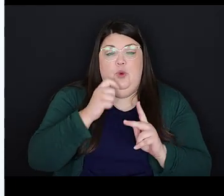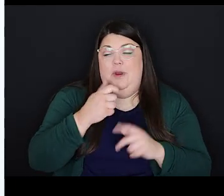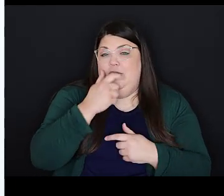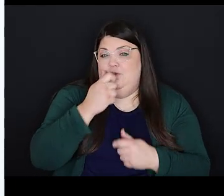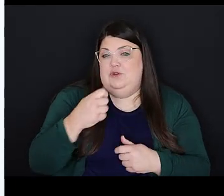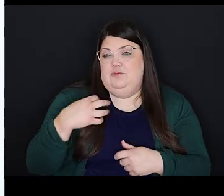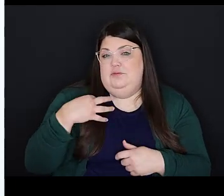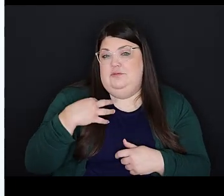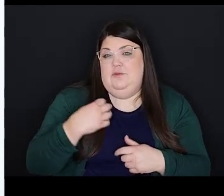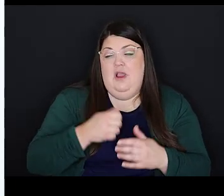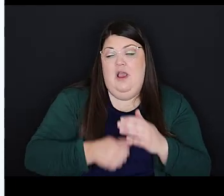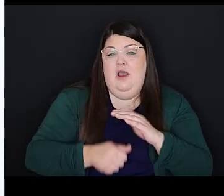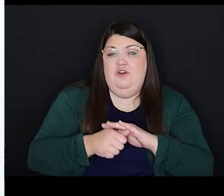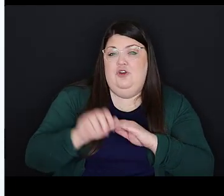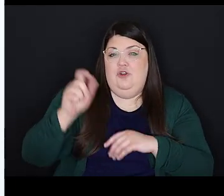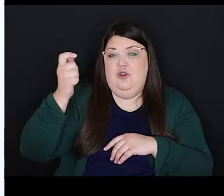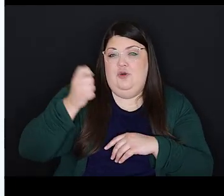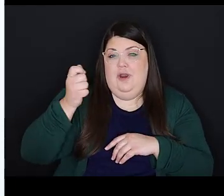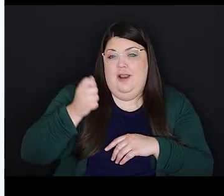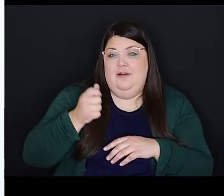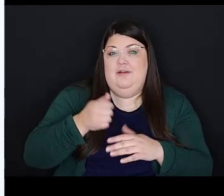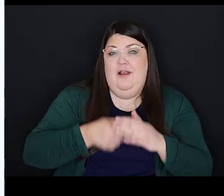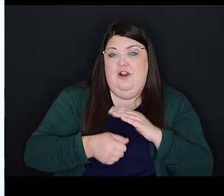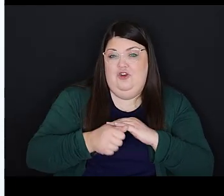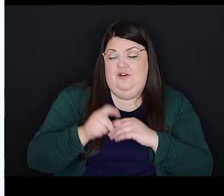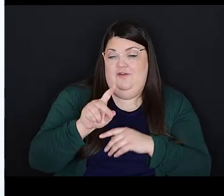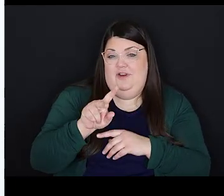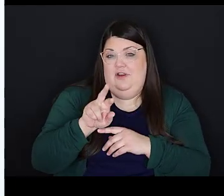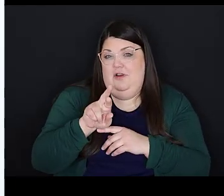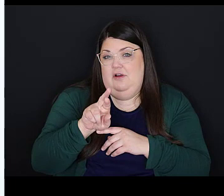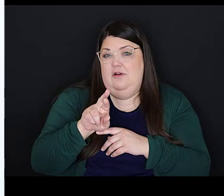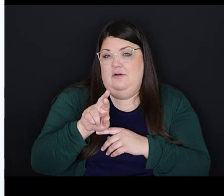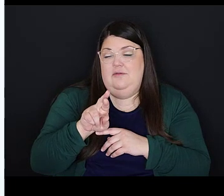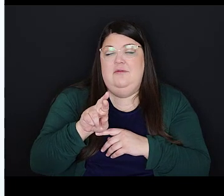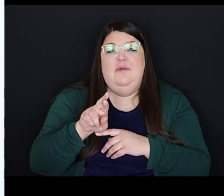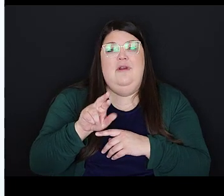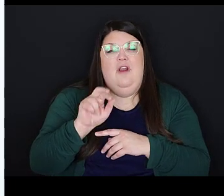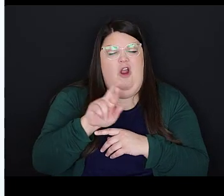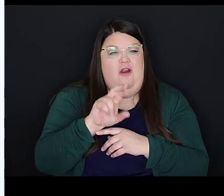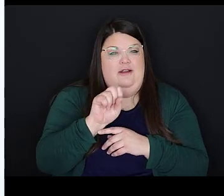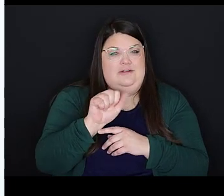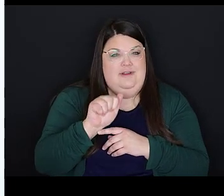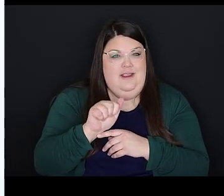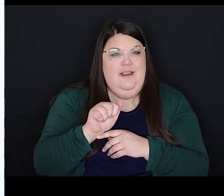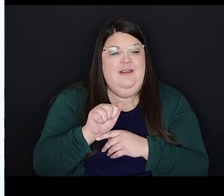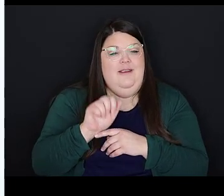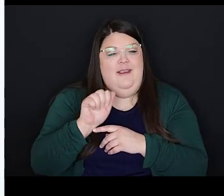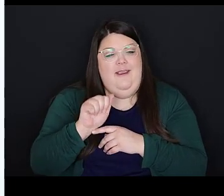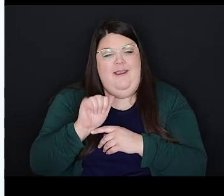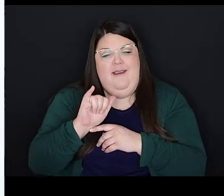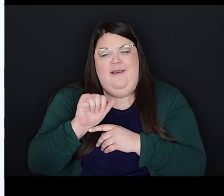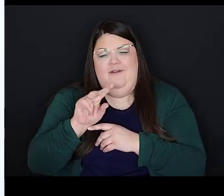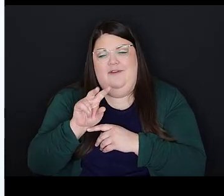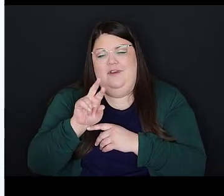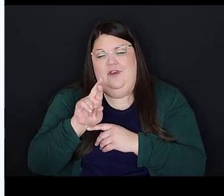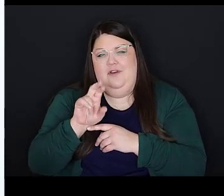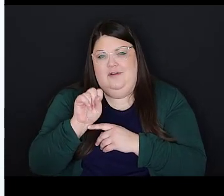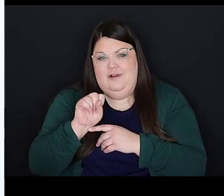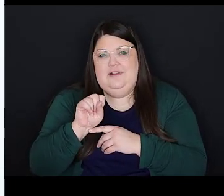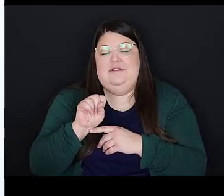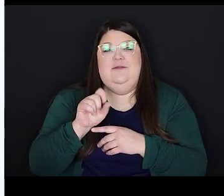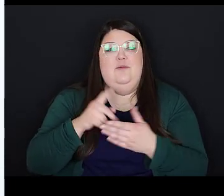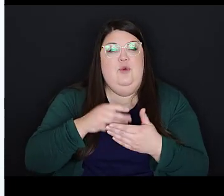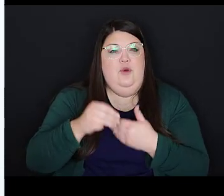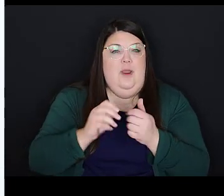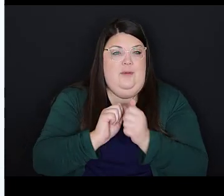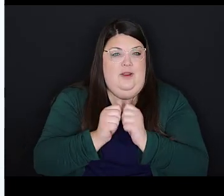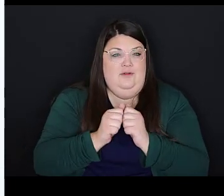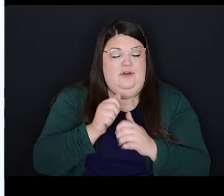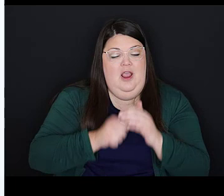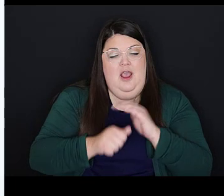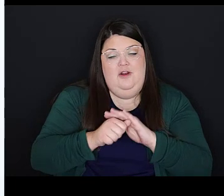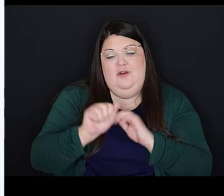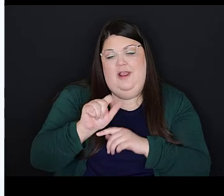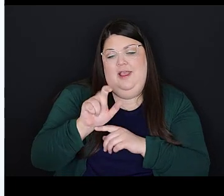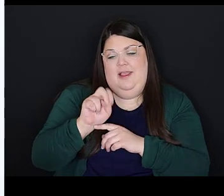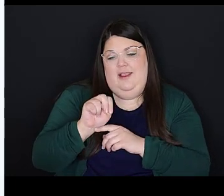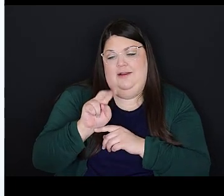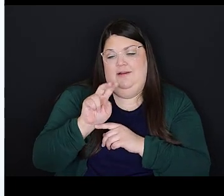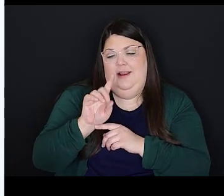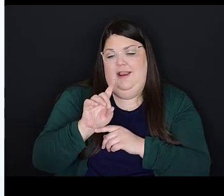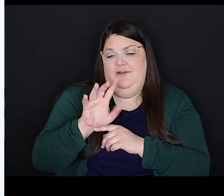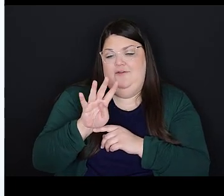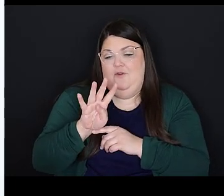Rehabilitation Services Administration’s (RSA) AIVRS program competition, under ALN 84.250Q.